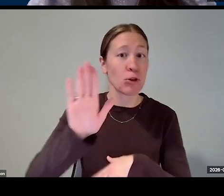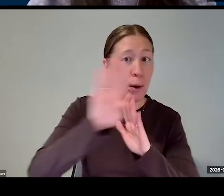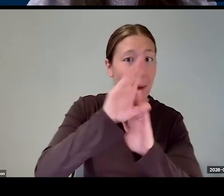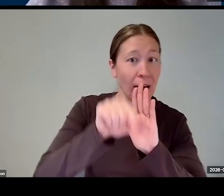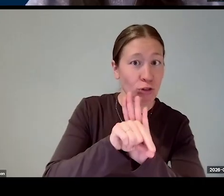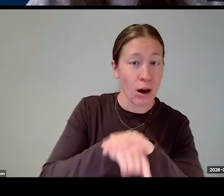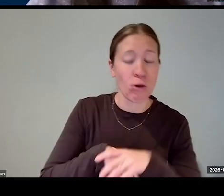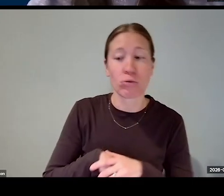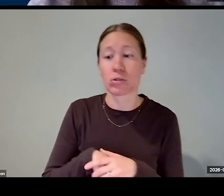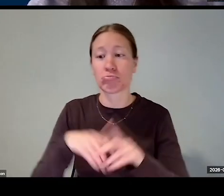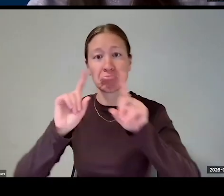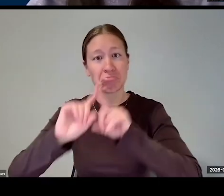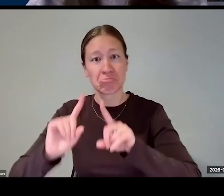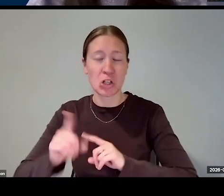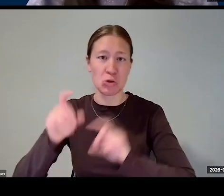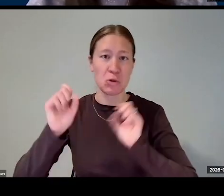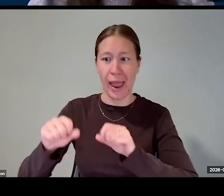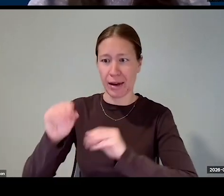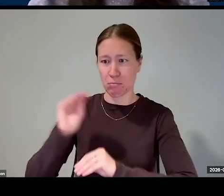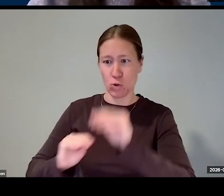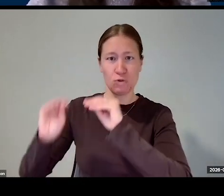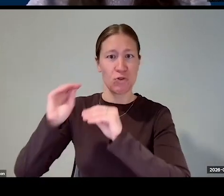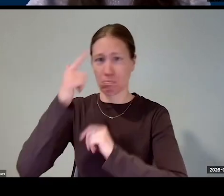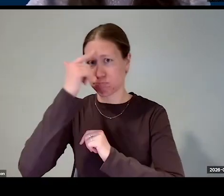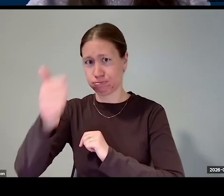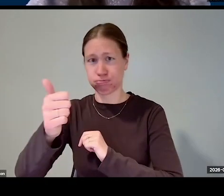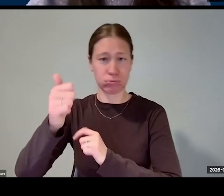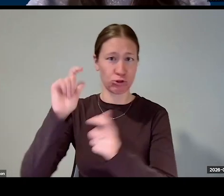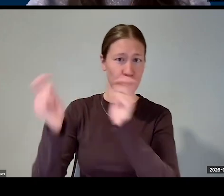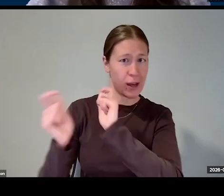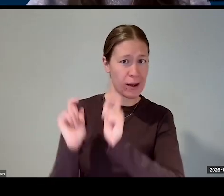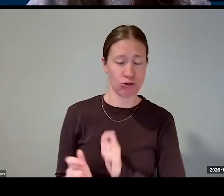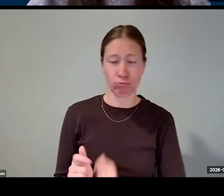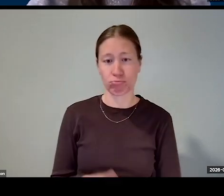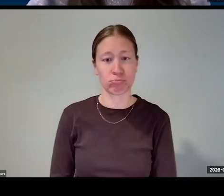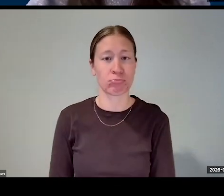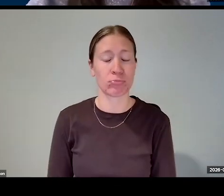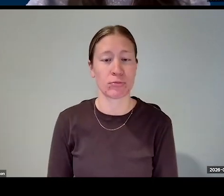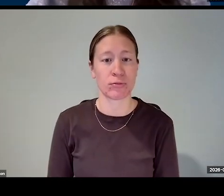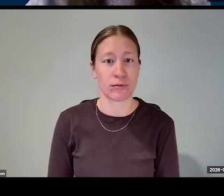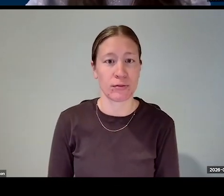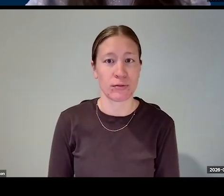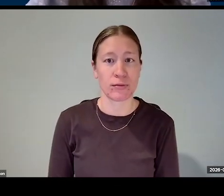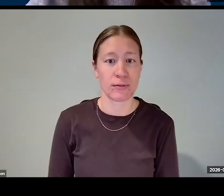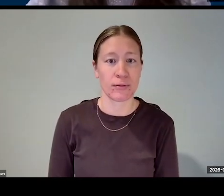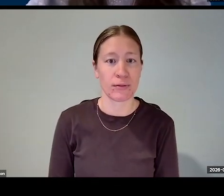you can customize that as much as you want to. And these are what will populate when you go